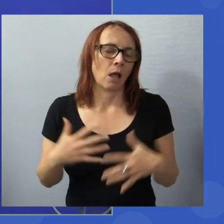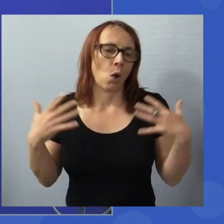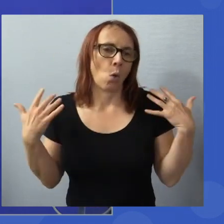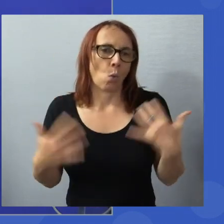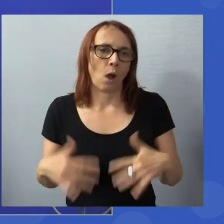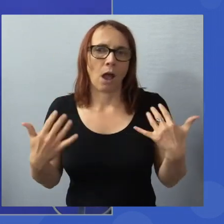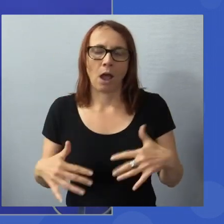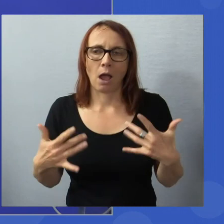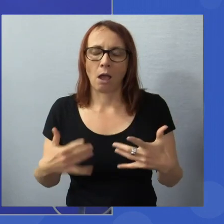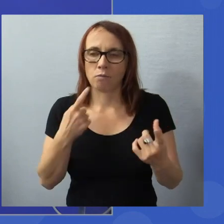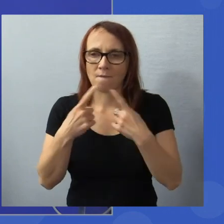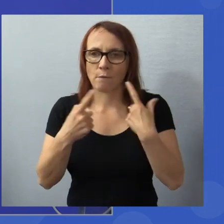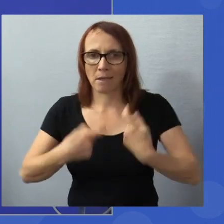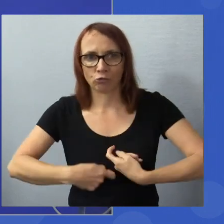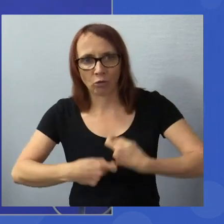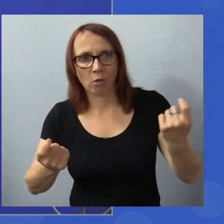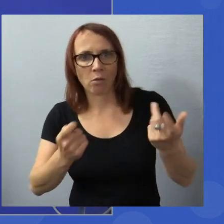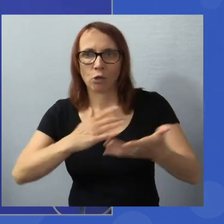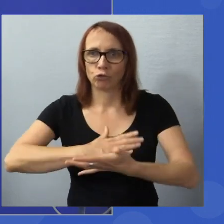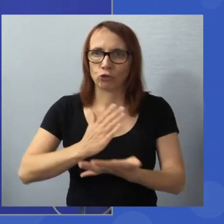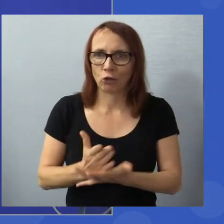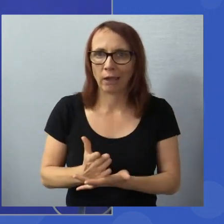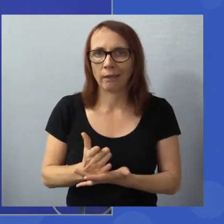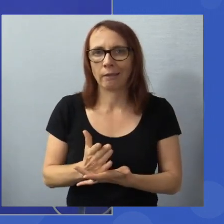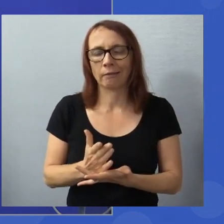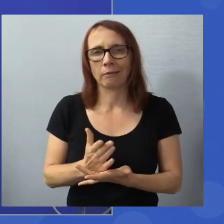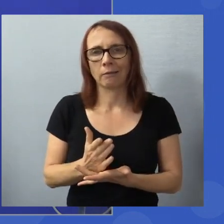rest of the group and kind of considered what that meant and what that meant for